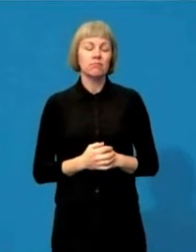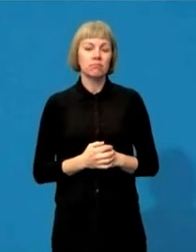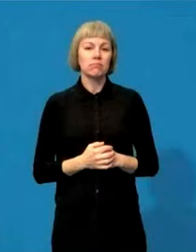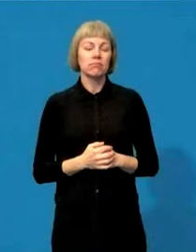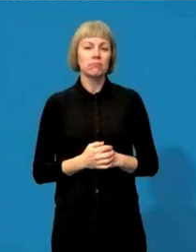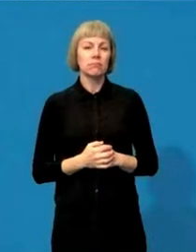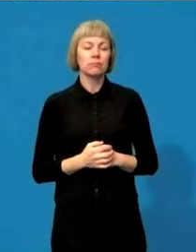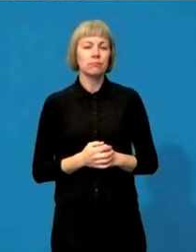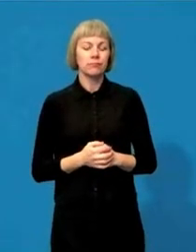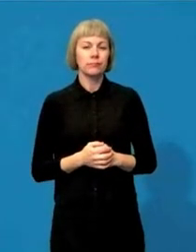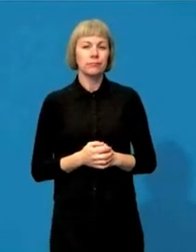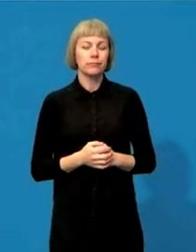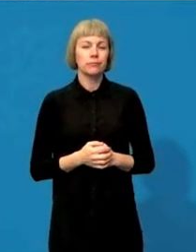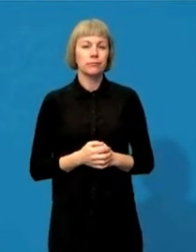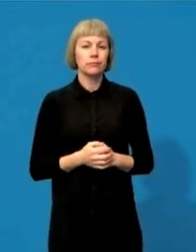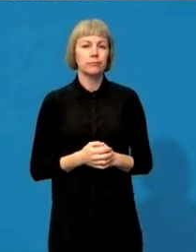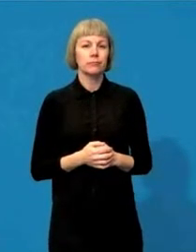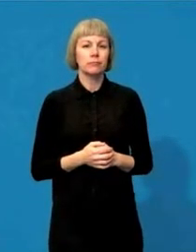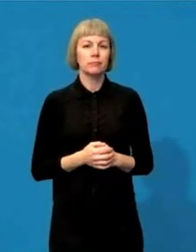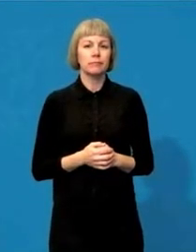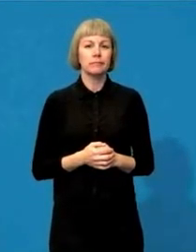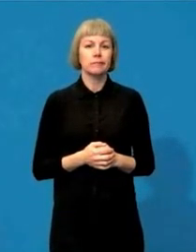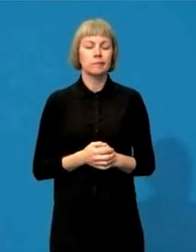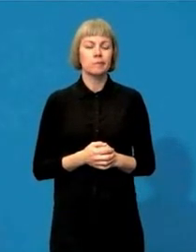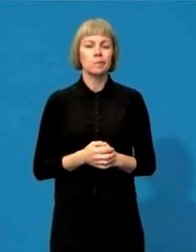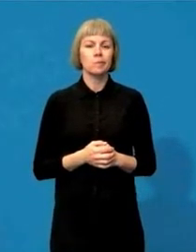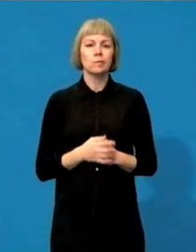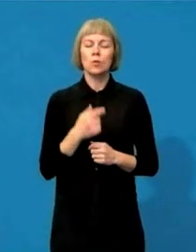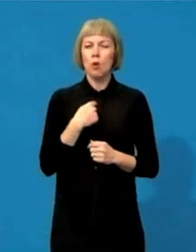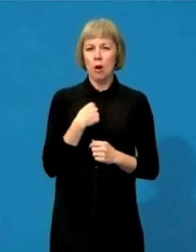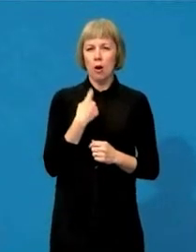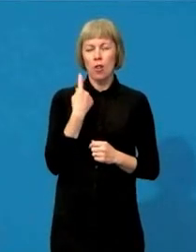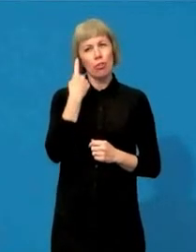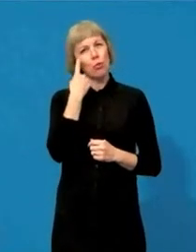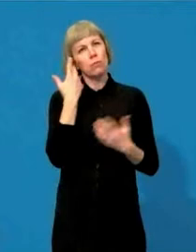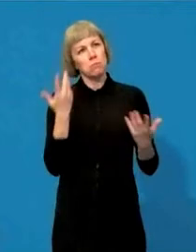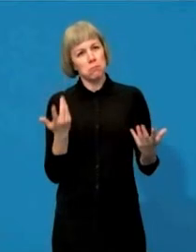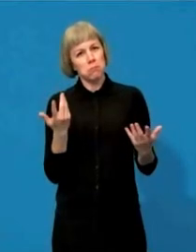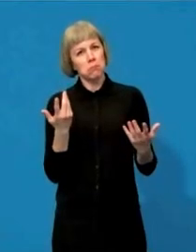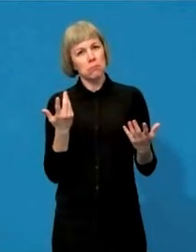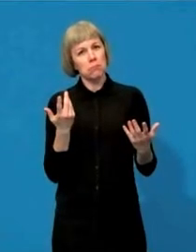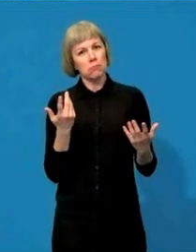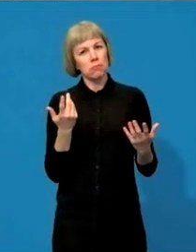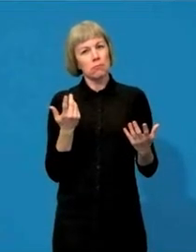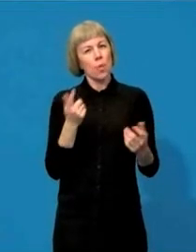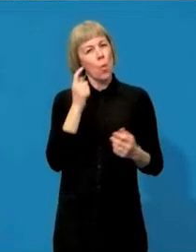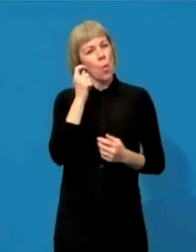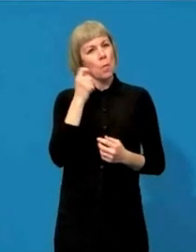And so I was at a situation where I was sort of coming to the end of my working for other